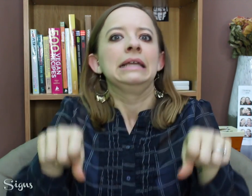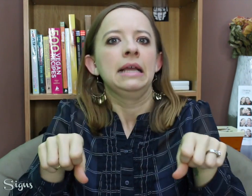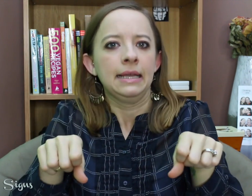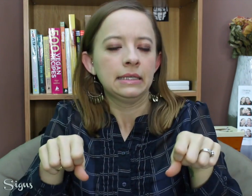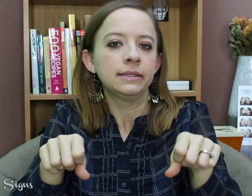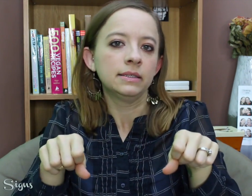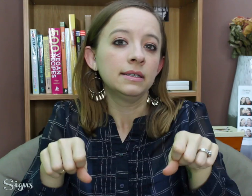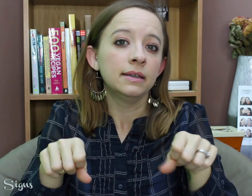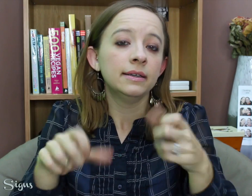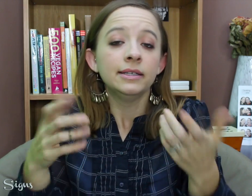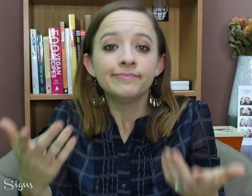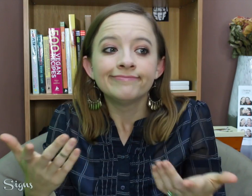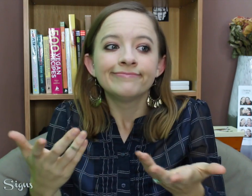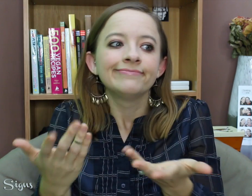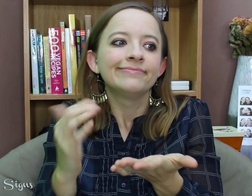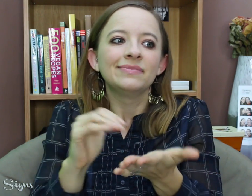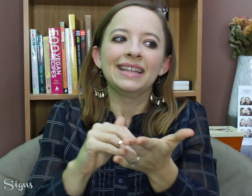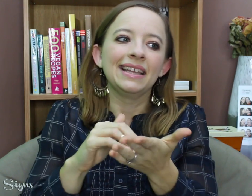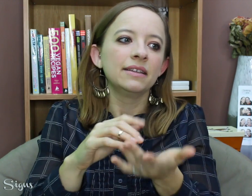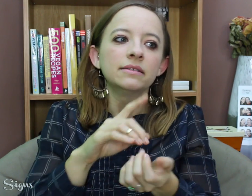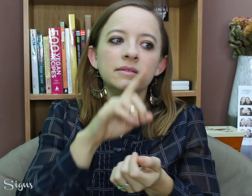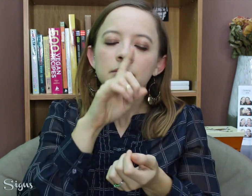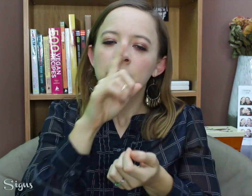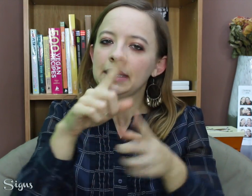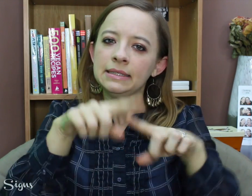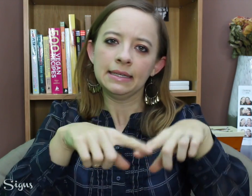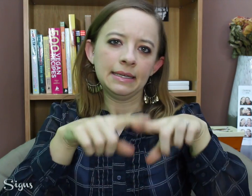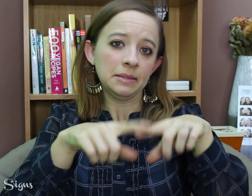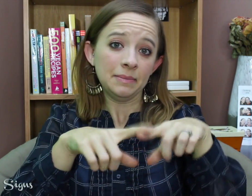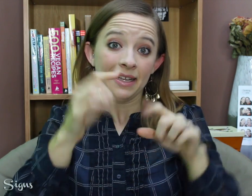are gonna increase your pay possibly. You know so,